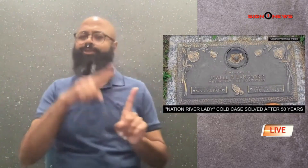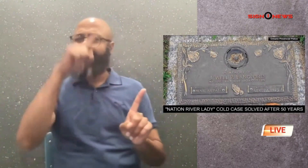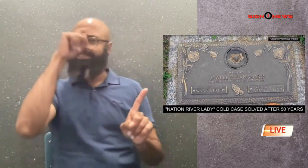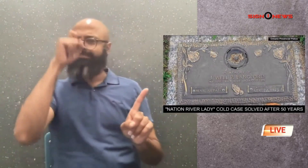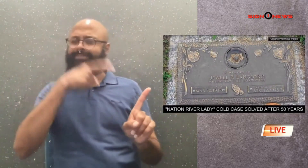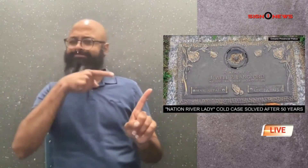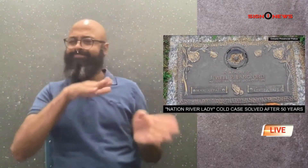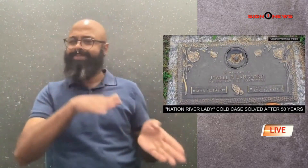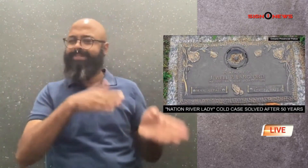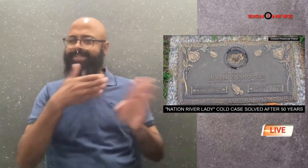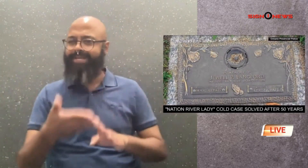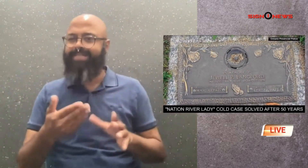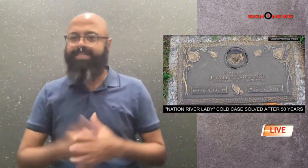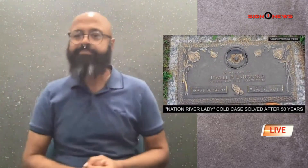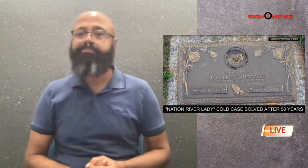and also a suspect in her death.